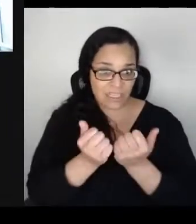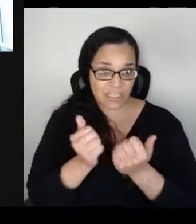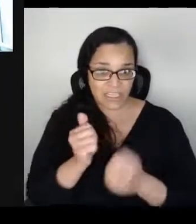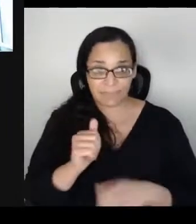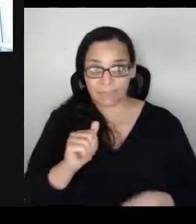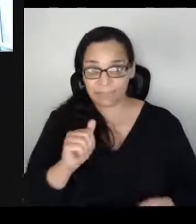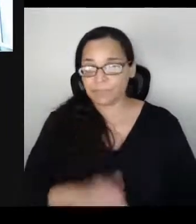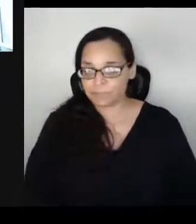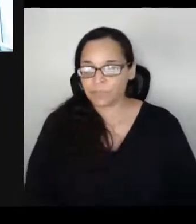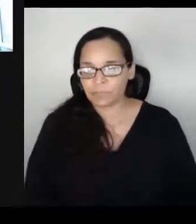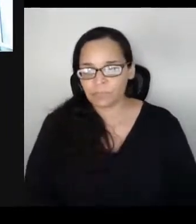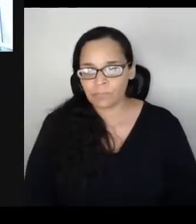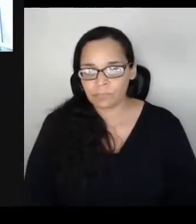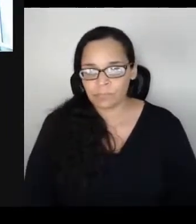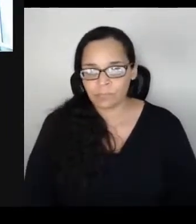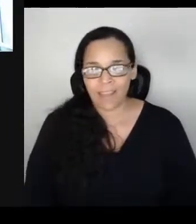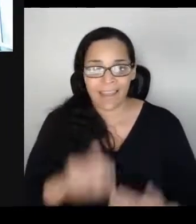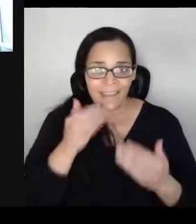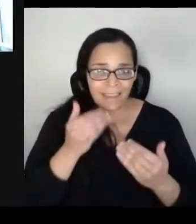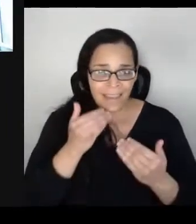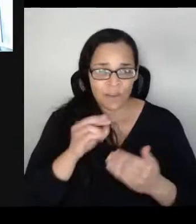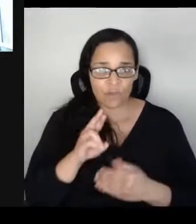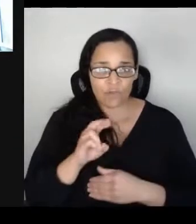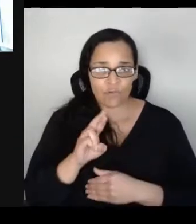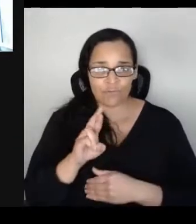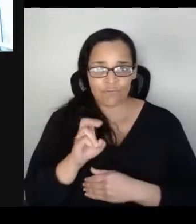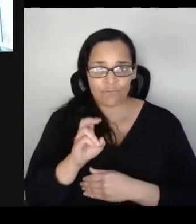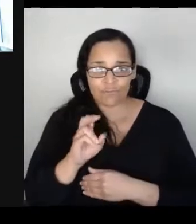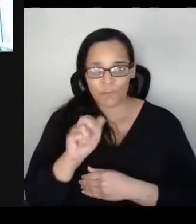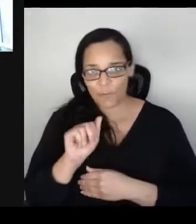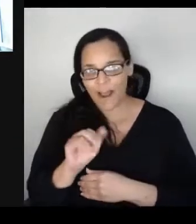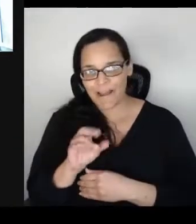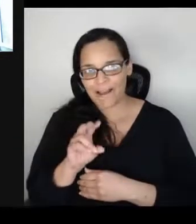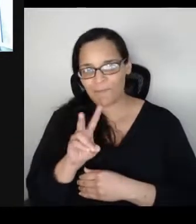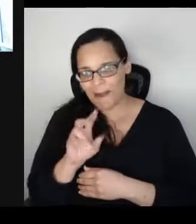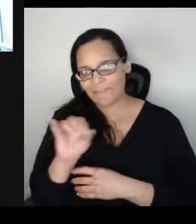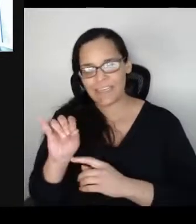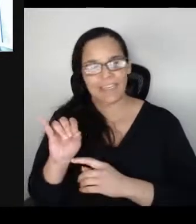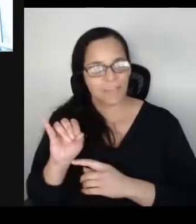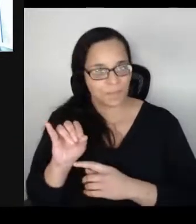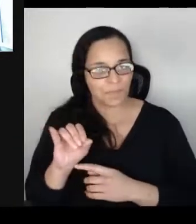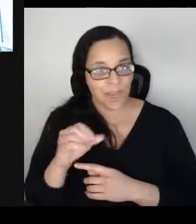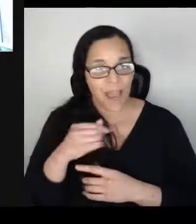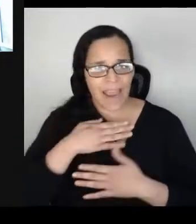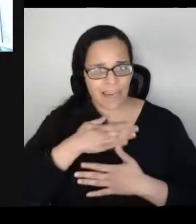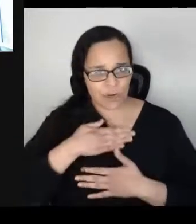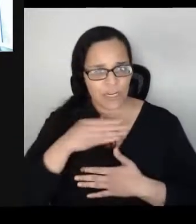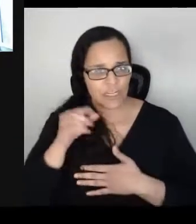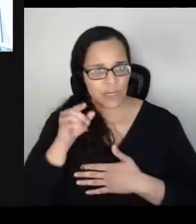Thank you, Ravi. And I appreciate you putting a big point